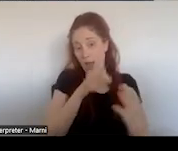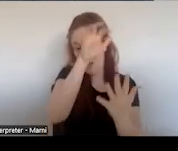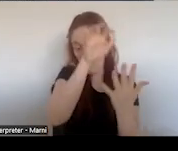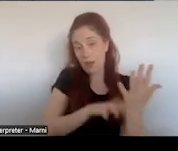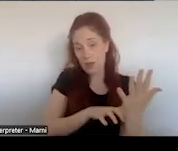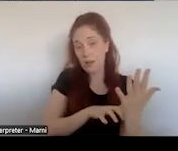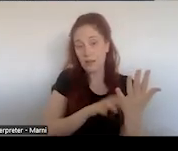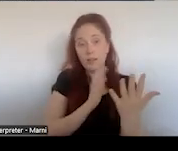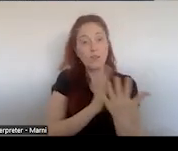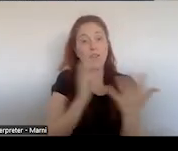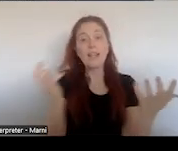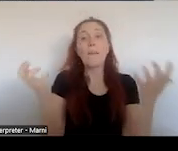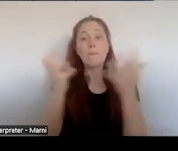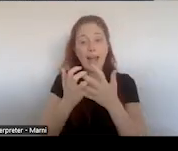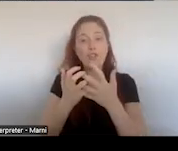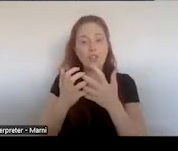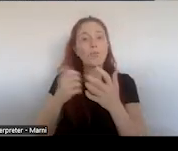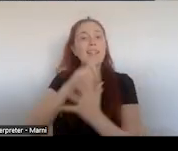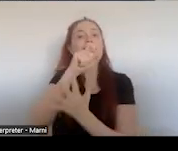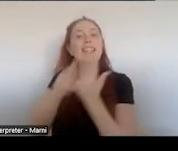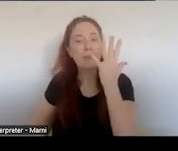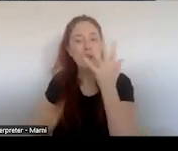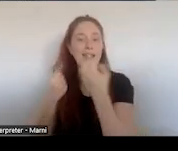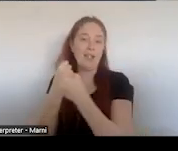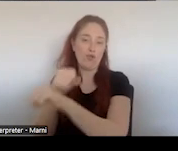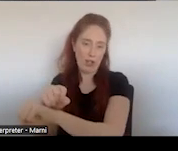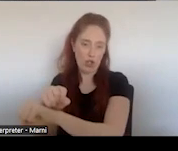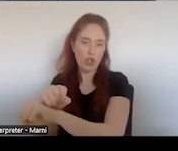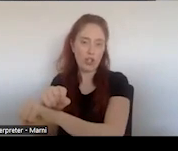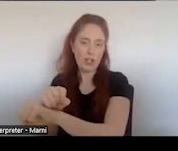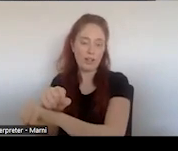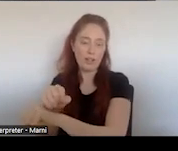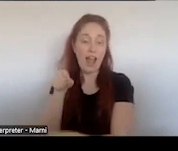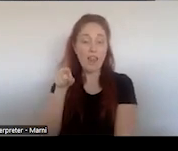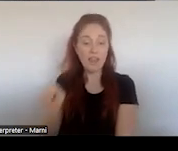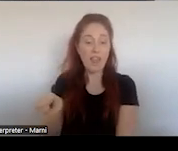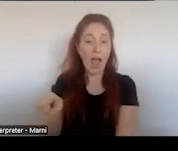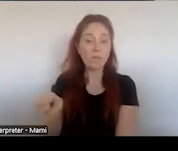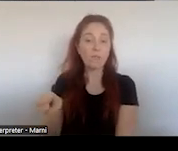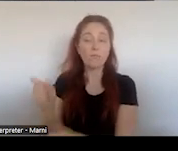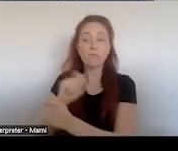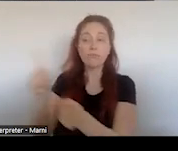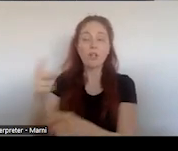Australia's Disability Strategy which was actually published in 2021. And there were